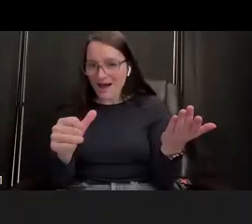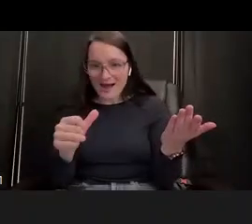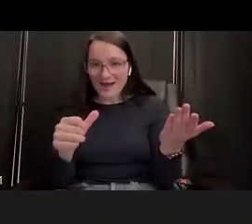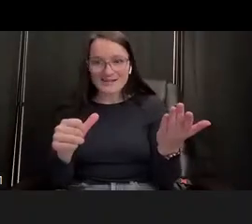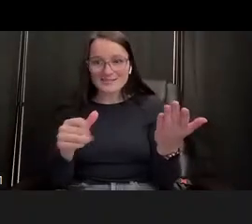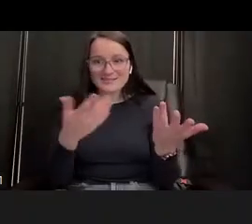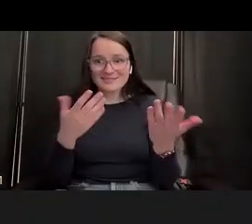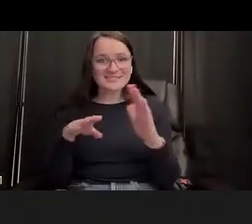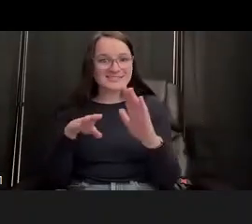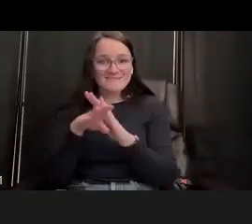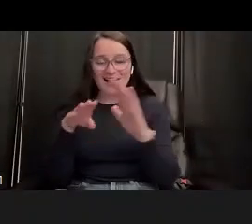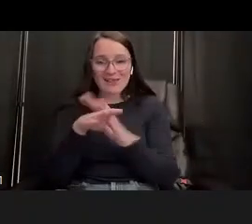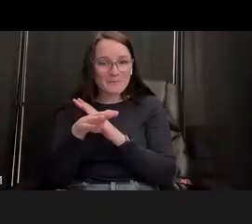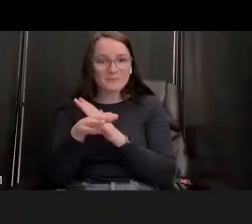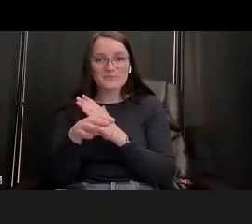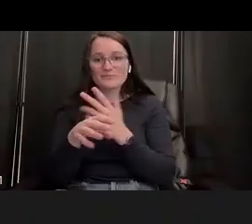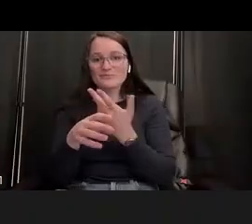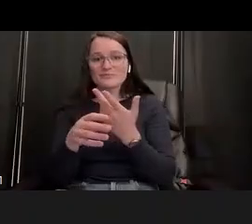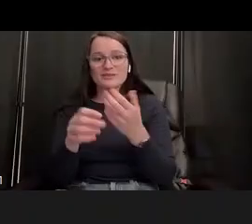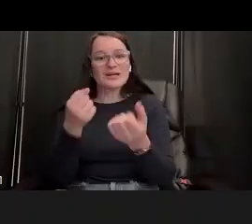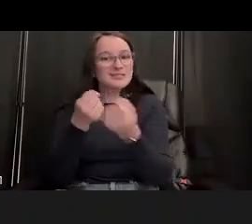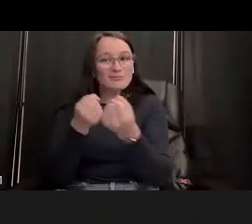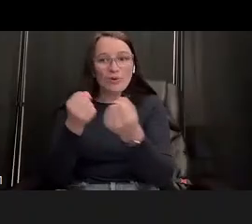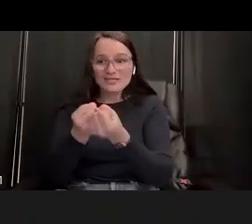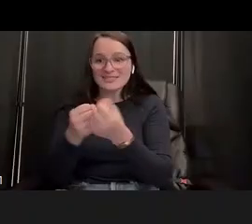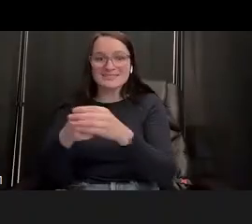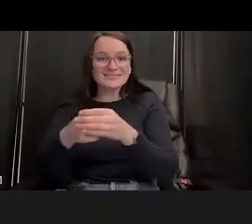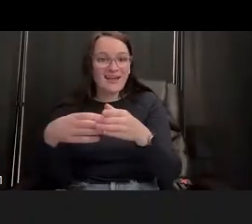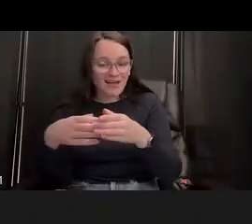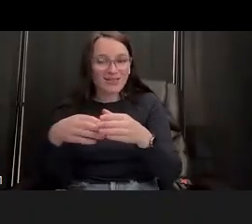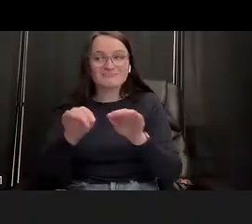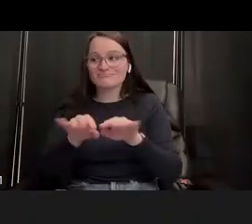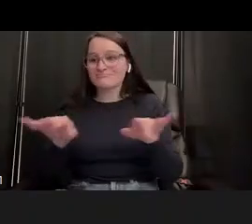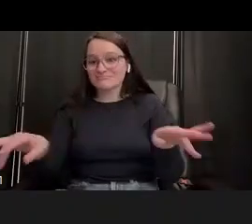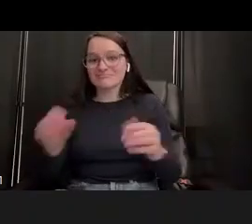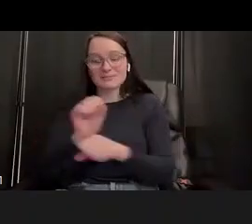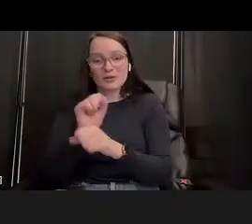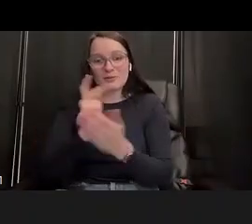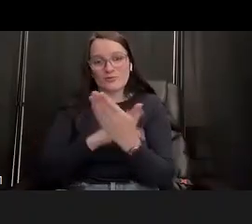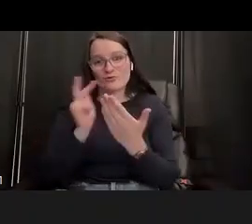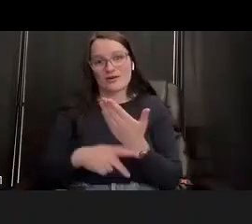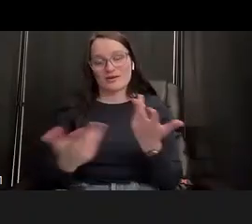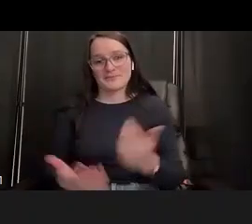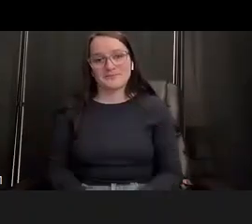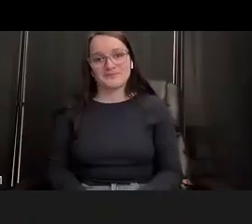So start small and grow. Now you'll see in the lower section of my slide um of my um page here,